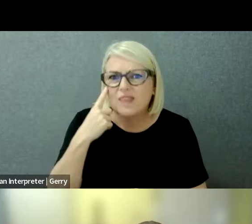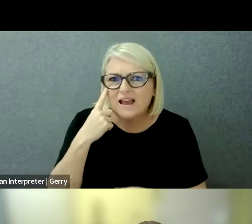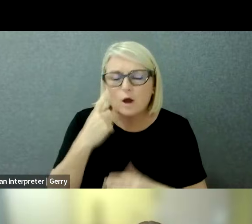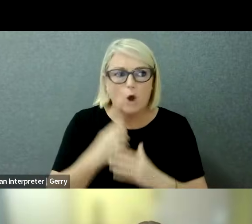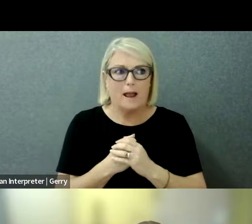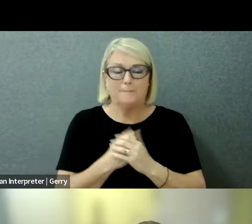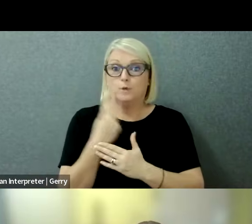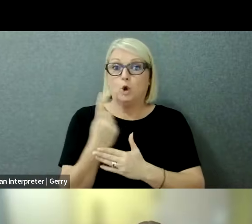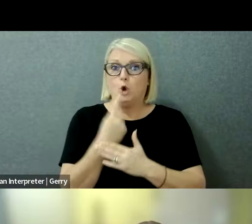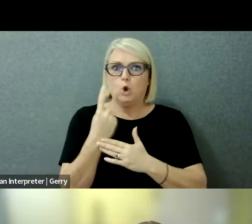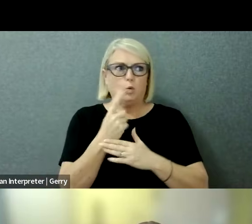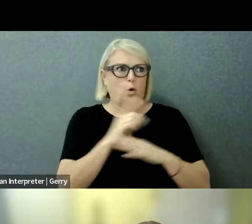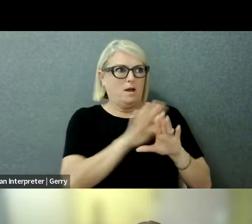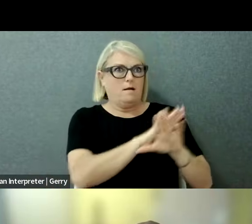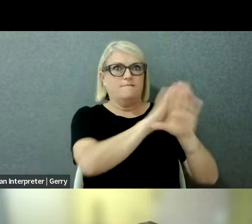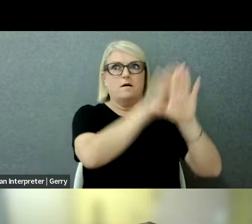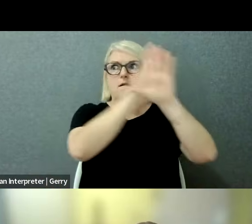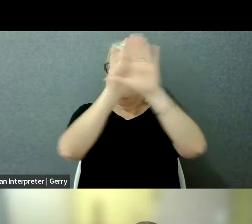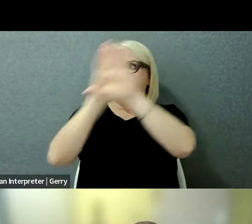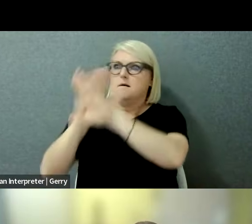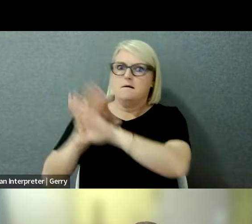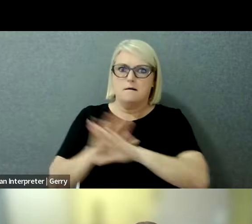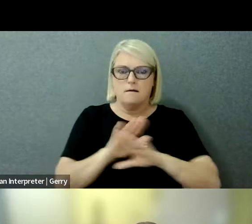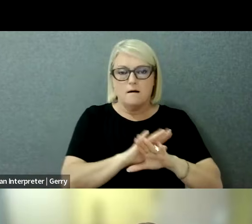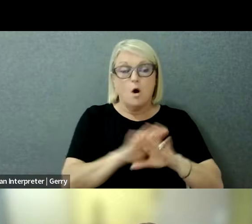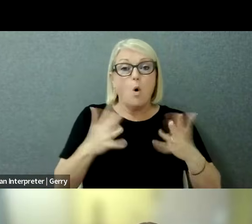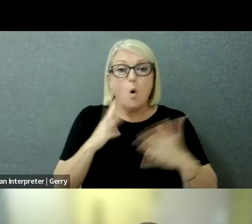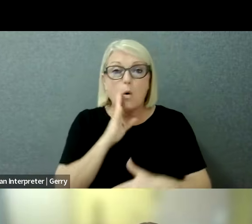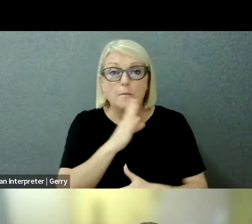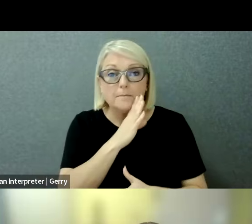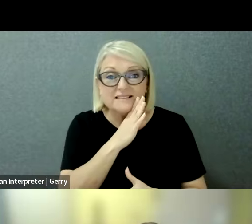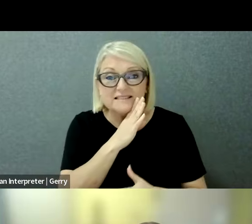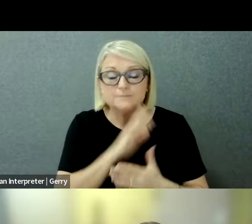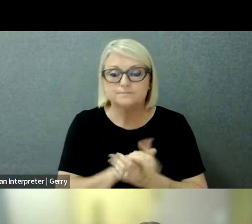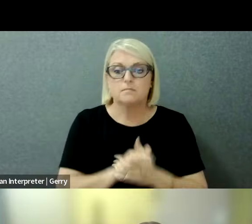proportionate universalism, this amazing word that I love, but it essentially means everybody should